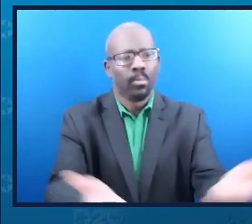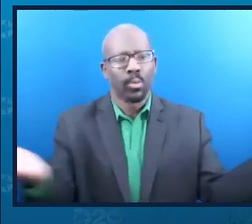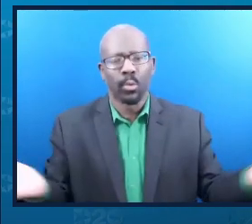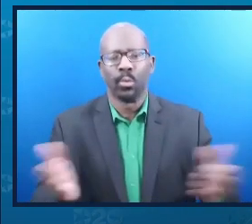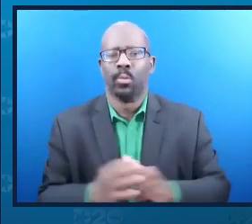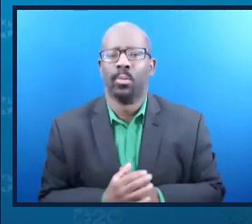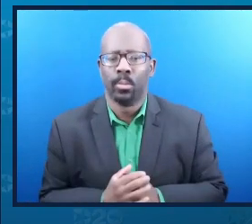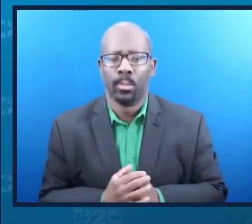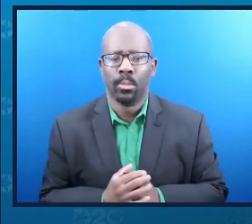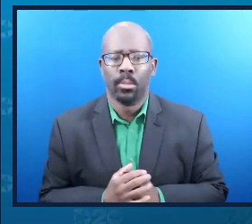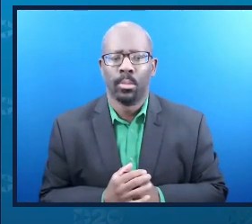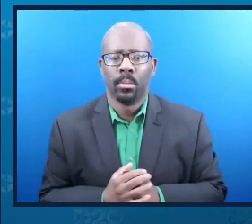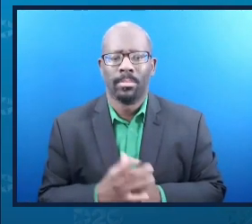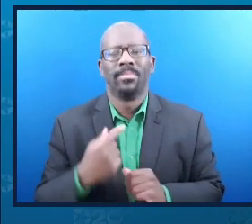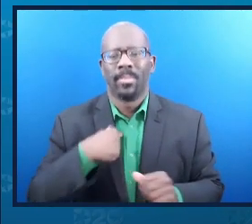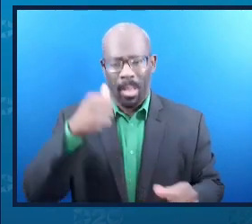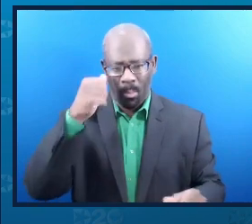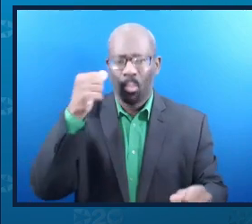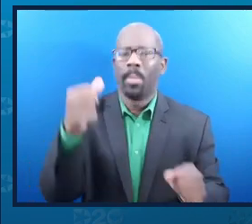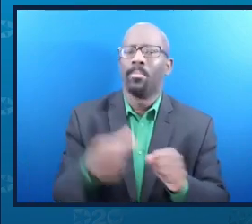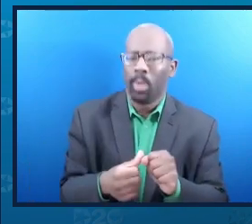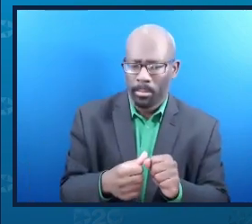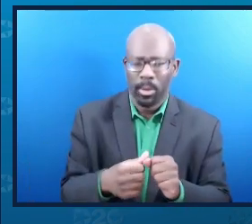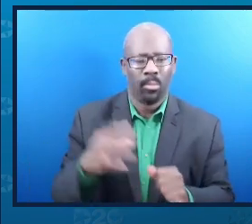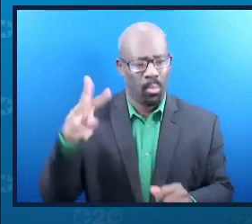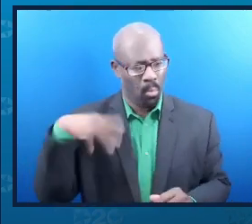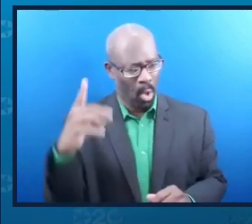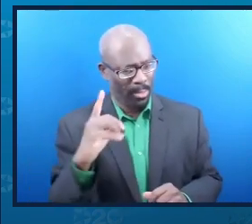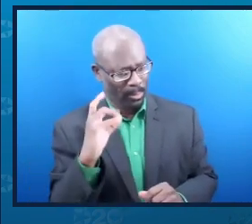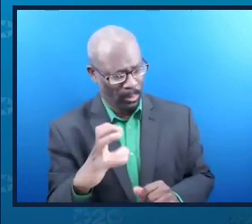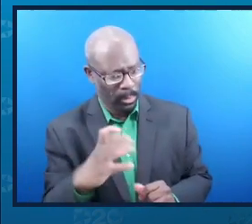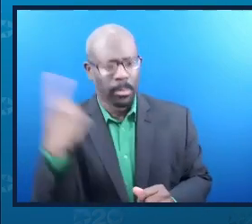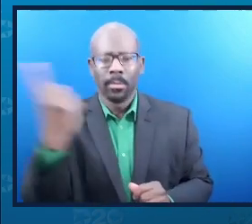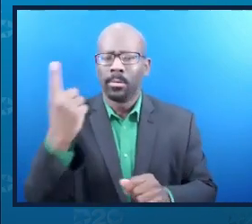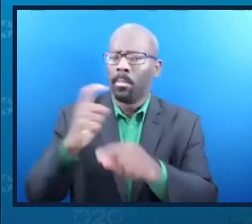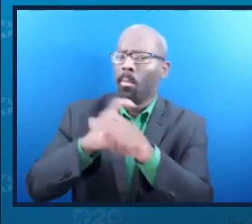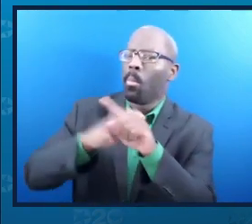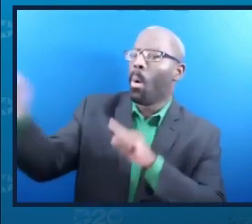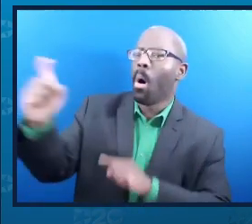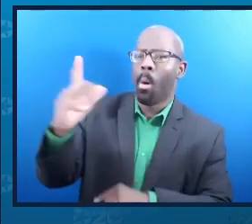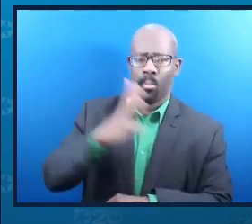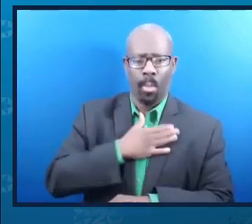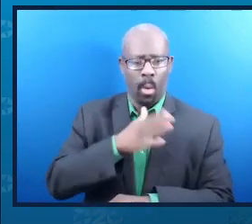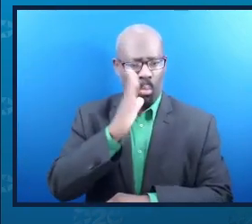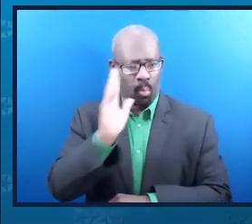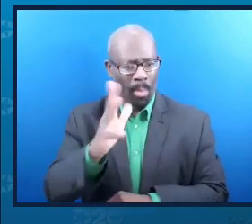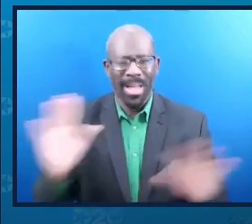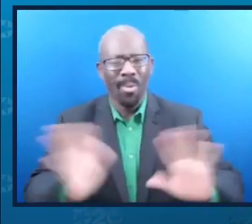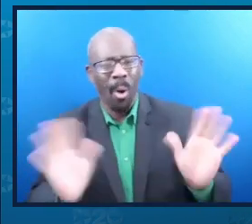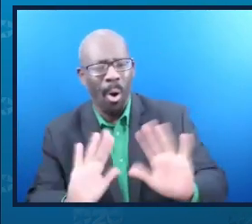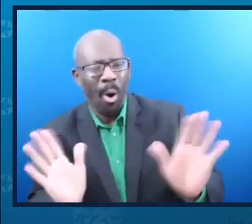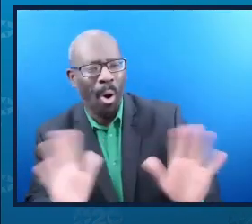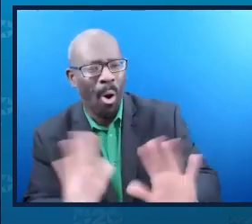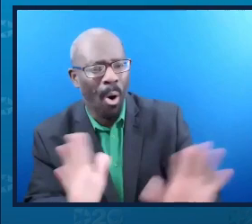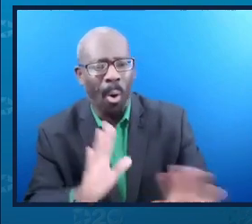I WAS INTERNING IN D.C. I CALLED MY GRANDMOTHER.